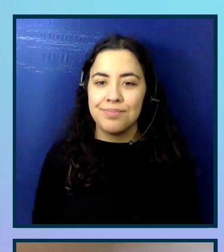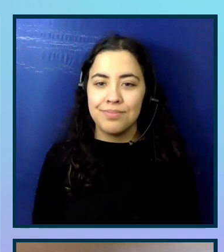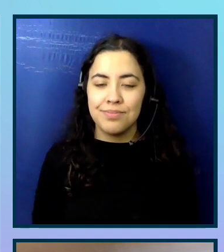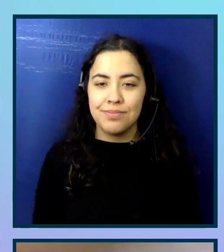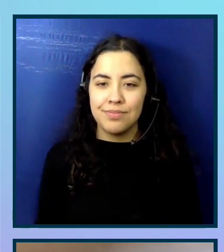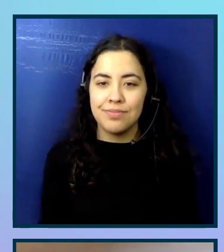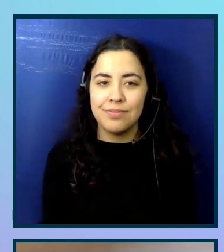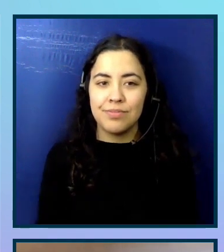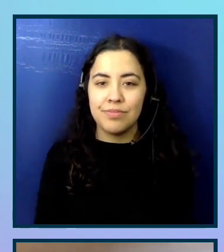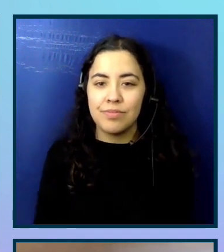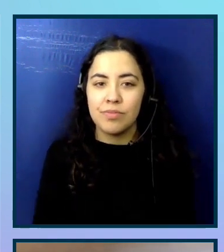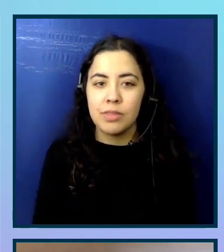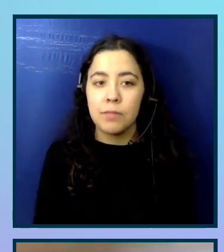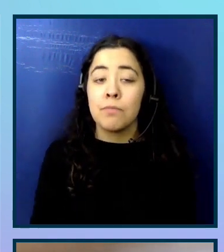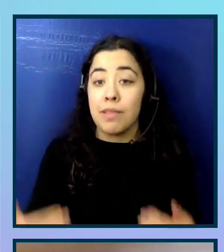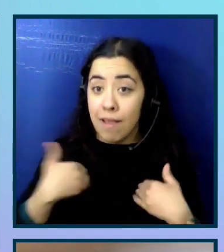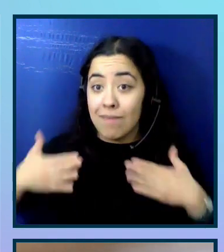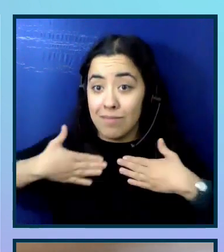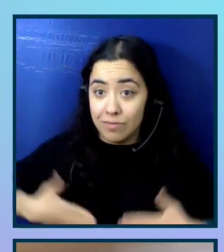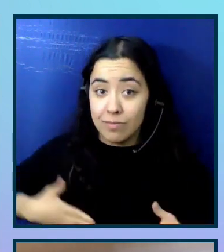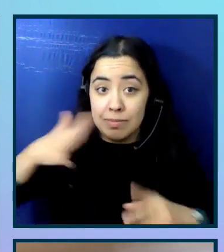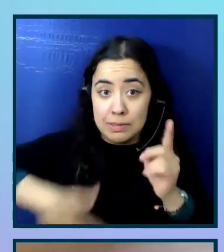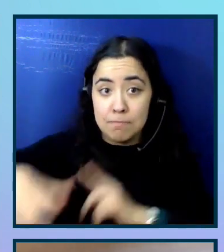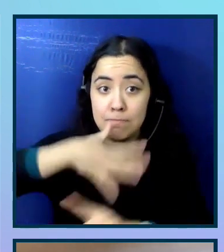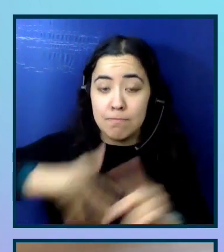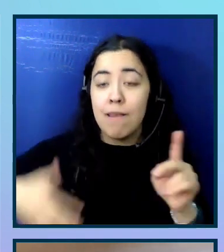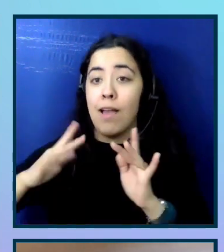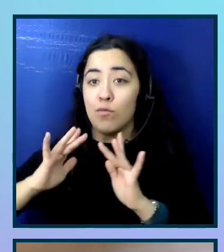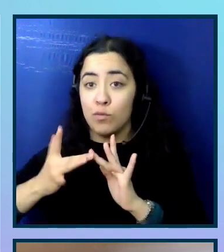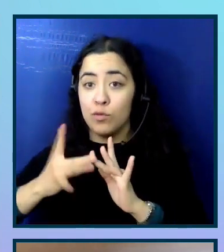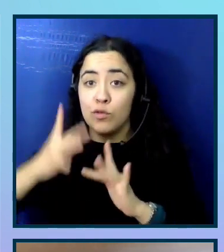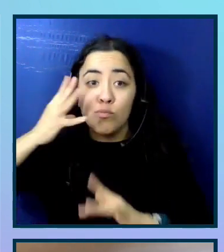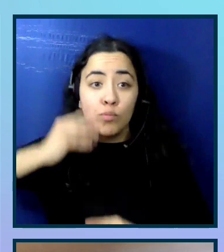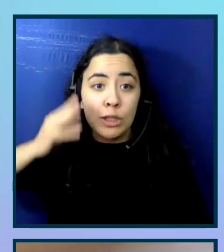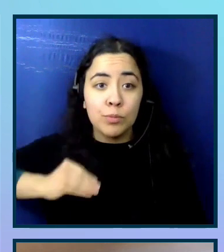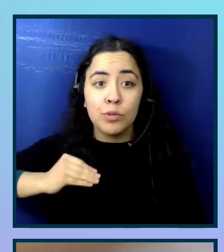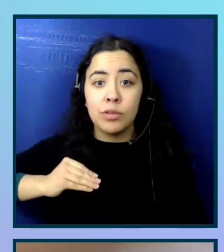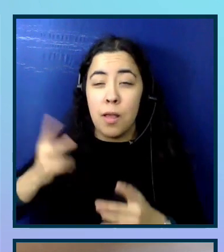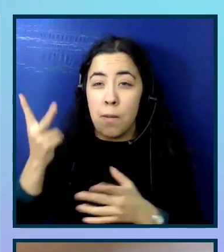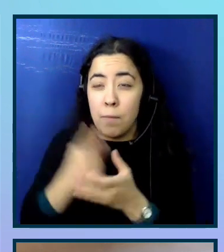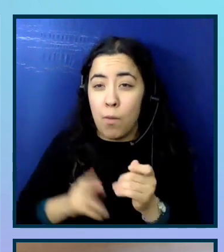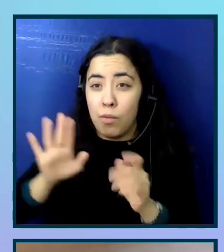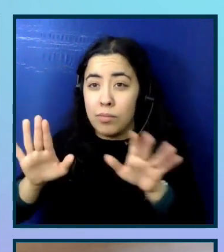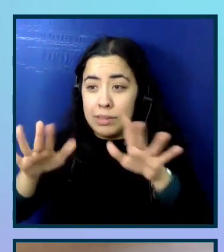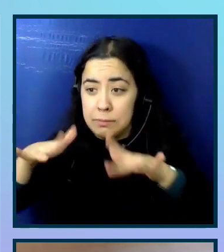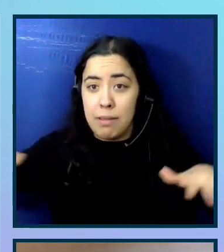You have physical spaces and digital experiences that are merging together.